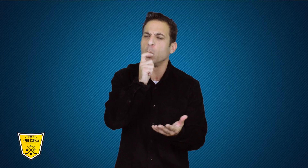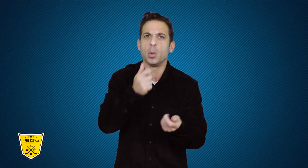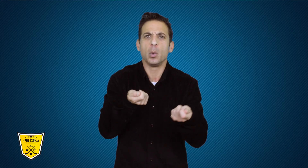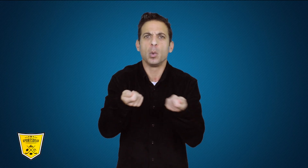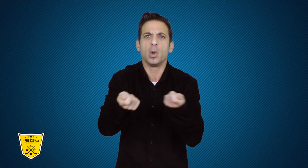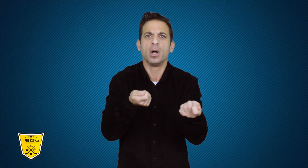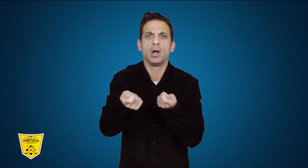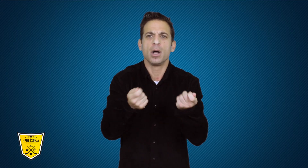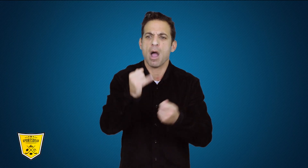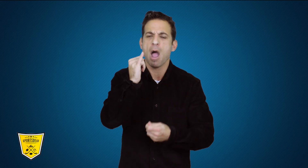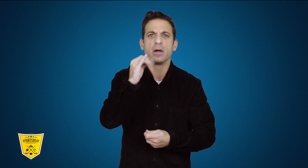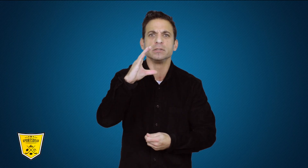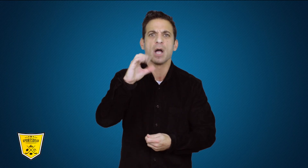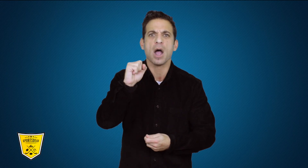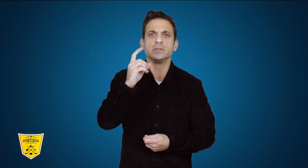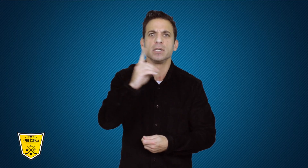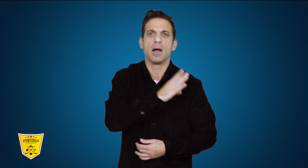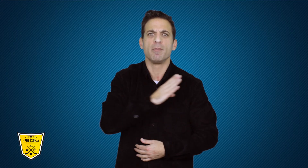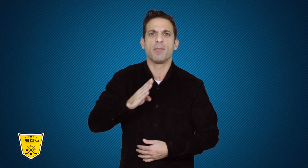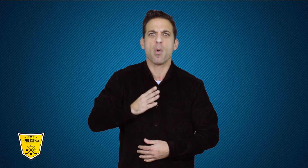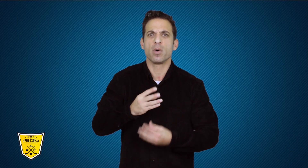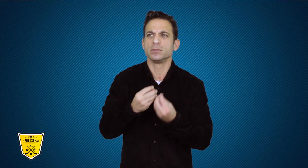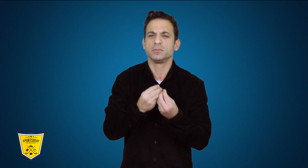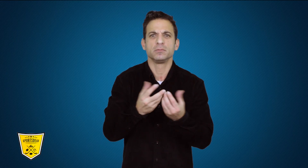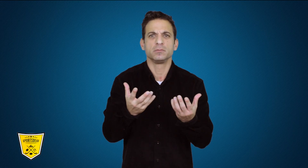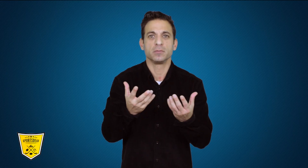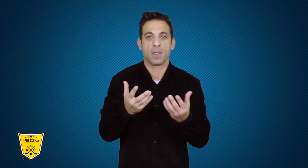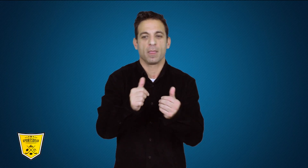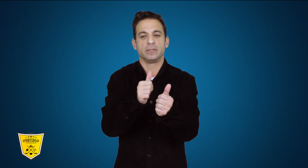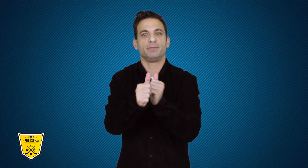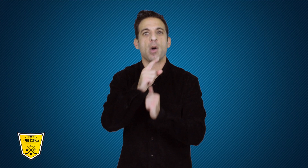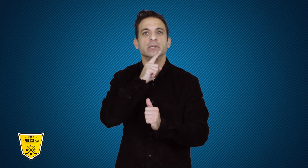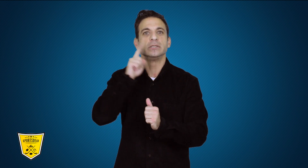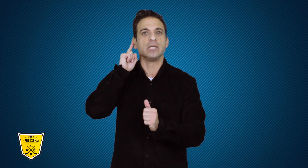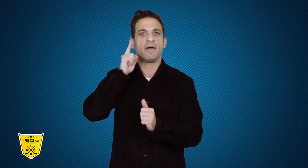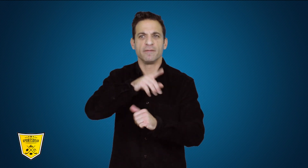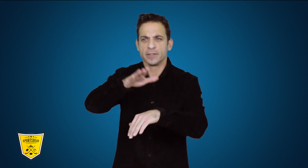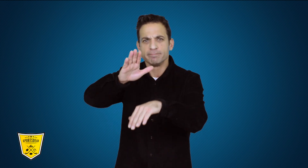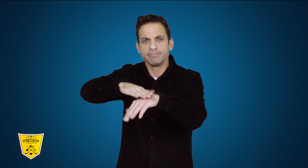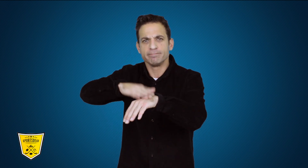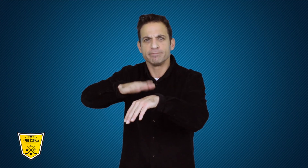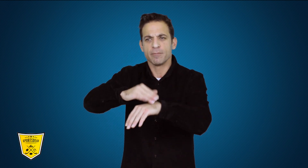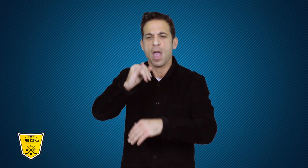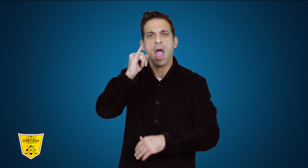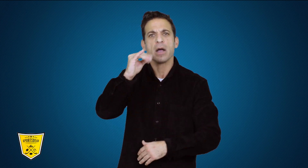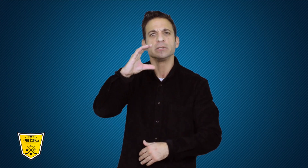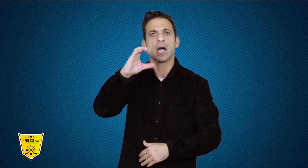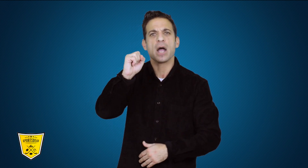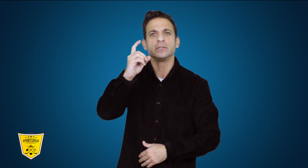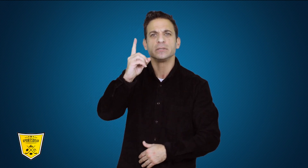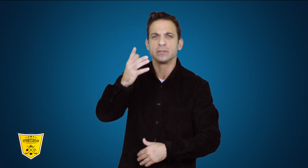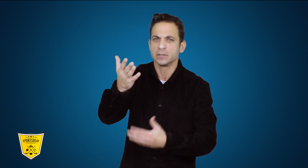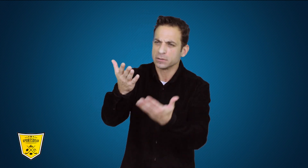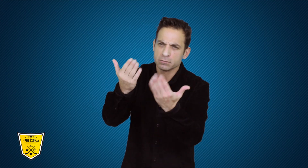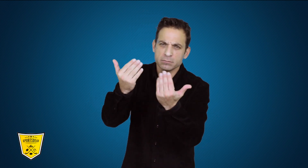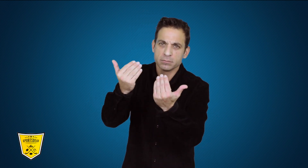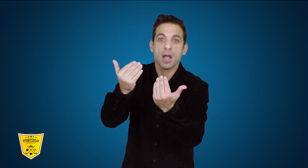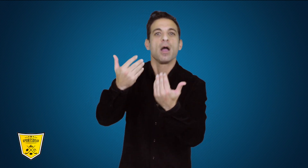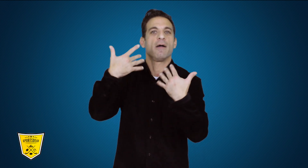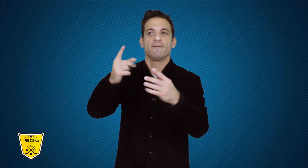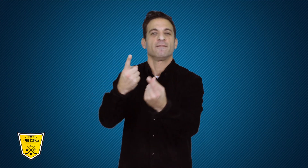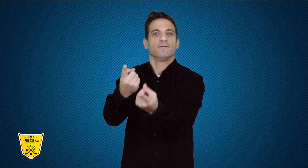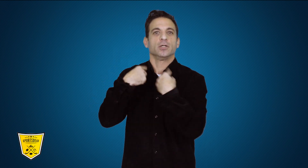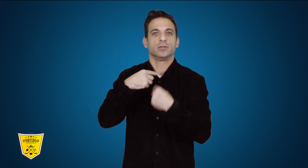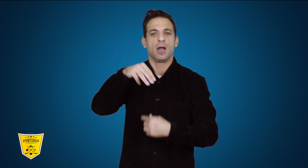Who currently serves on the ICSD board? SportsDeaf asked ICSD and got a response